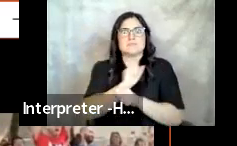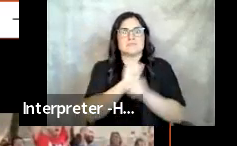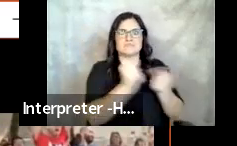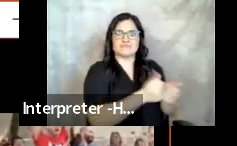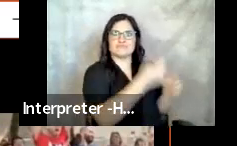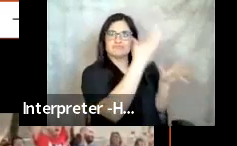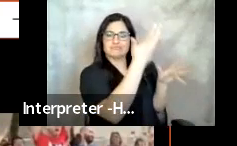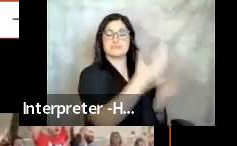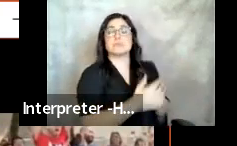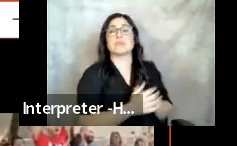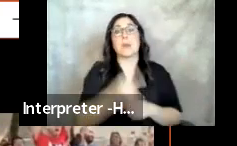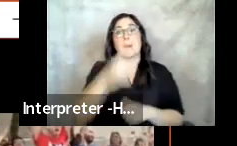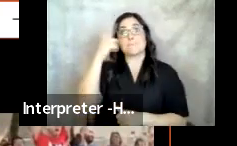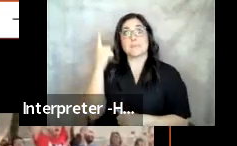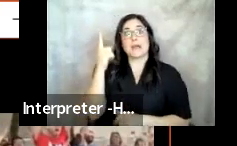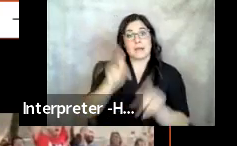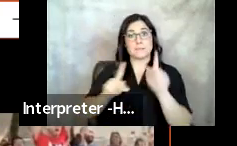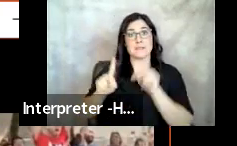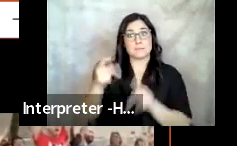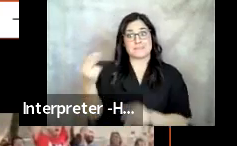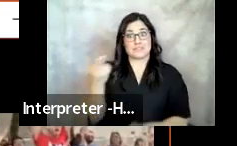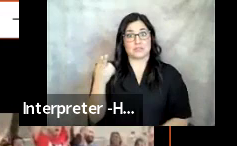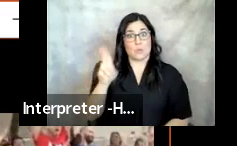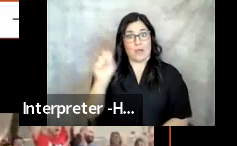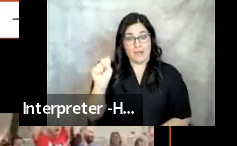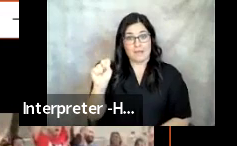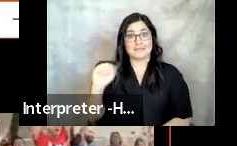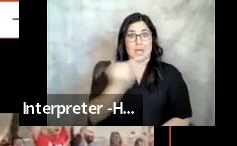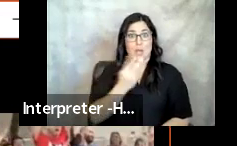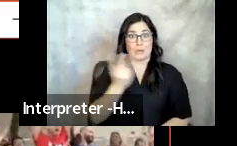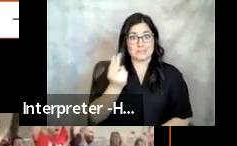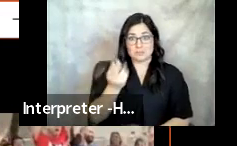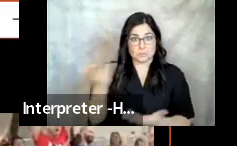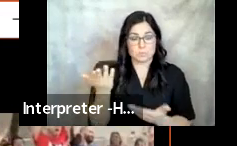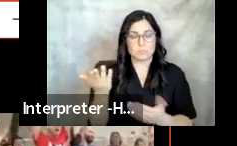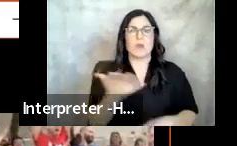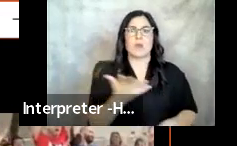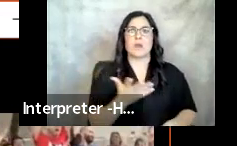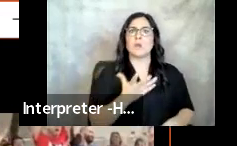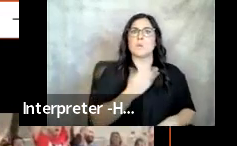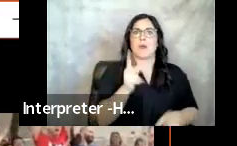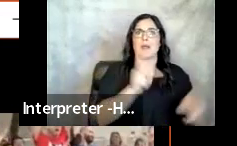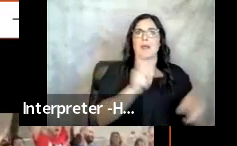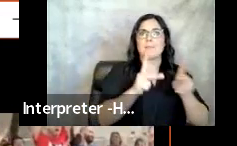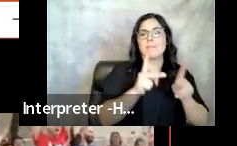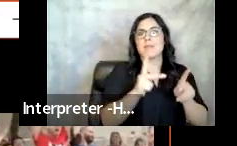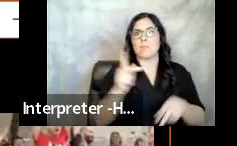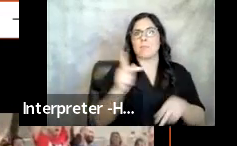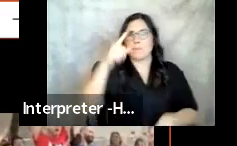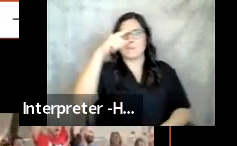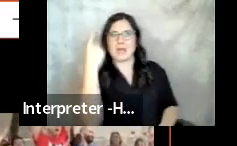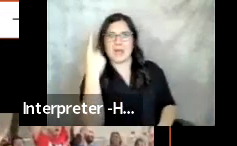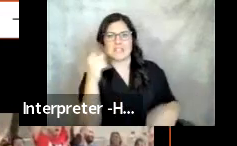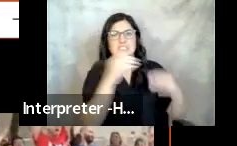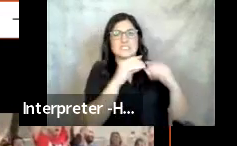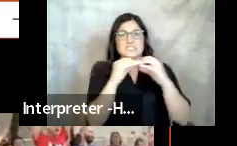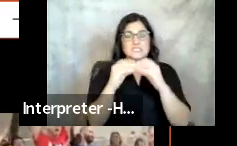Where black people we're able with some white allies were able to defend. Their rights for at least. A little bit